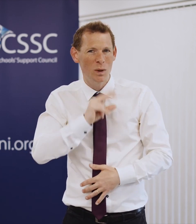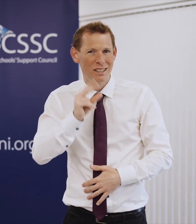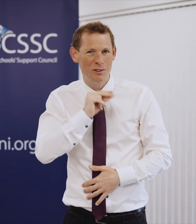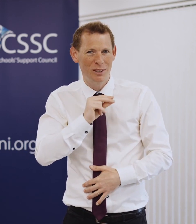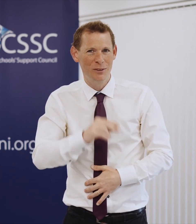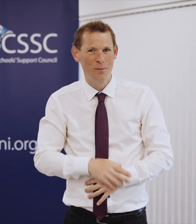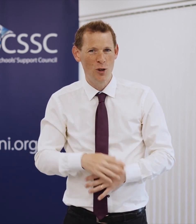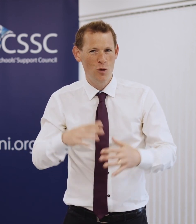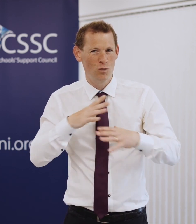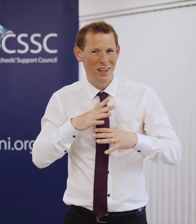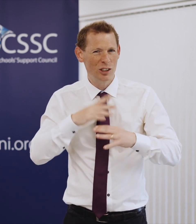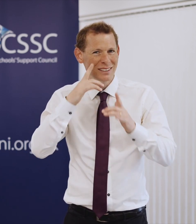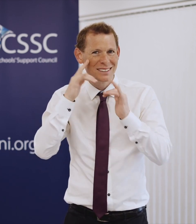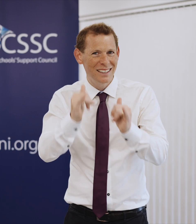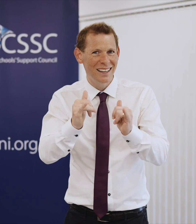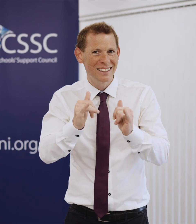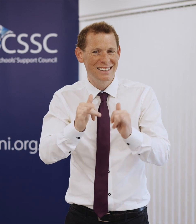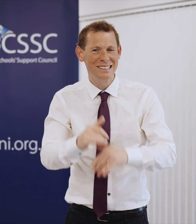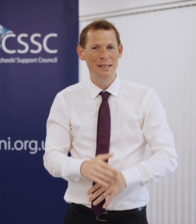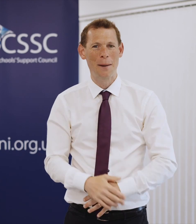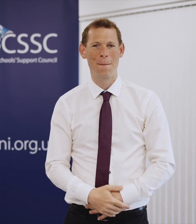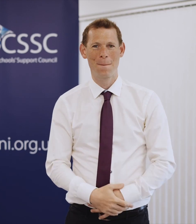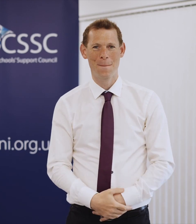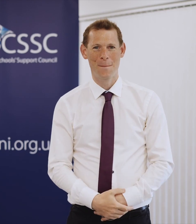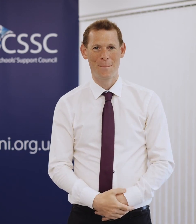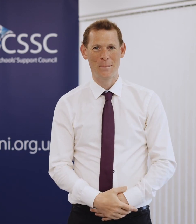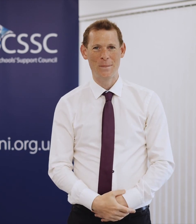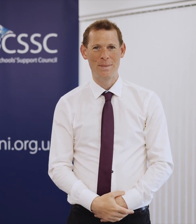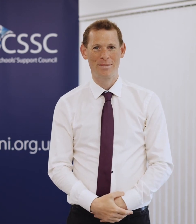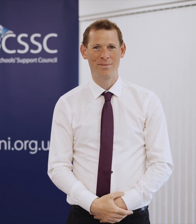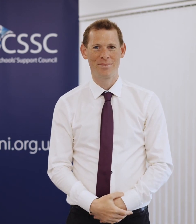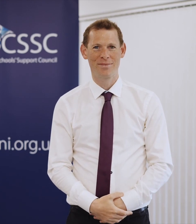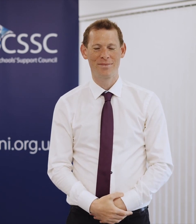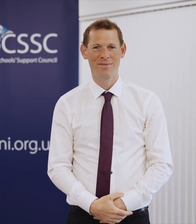to use any voice or any whispering. So let's see if you can manage to figure out what I'm saying.